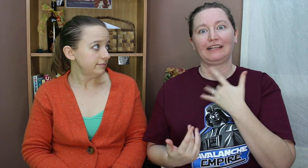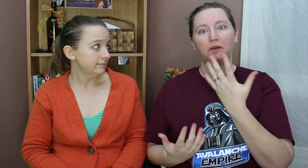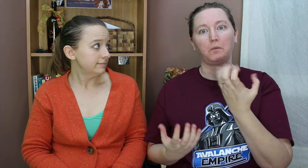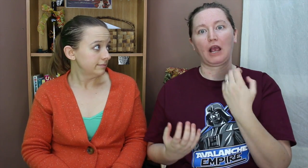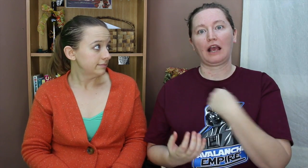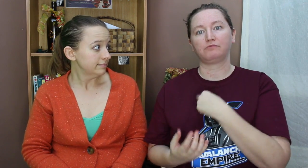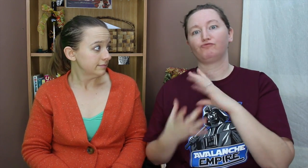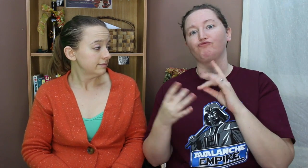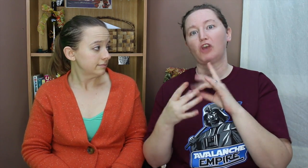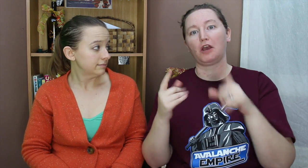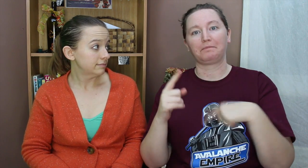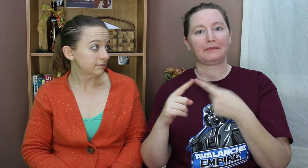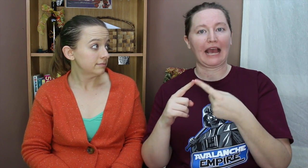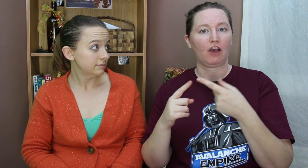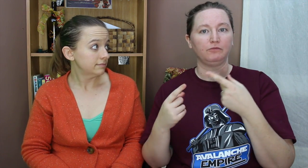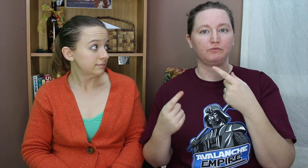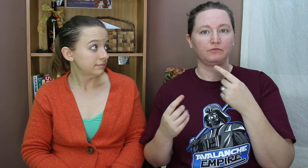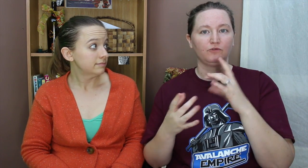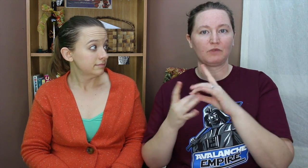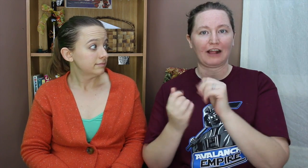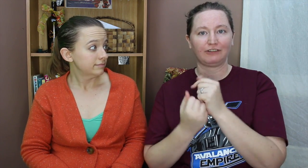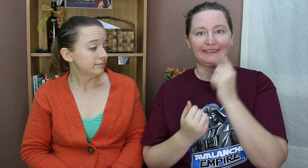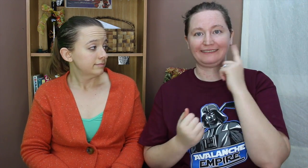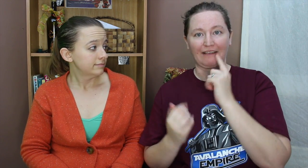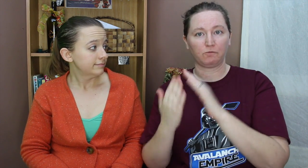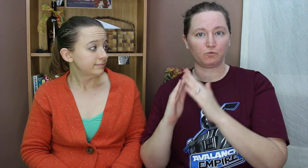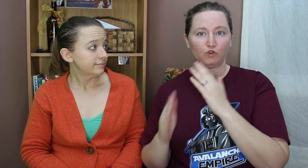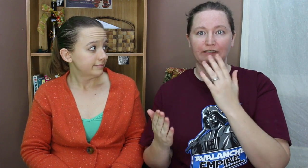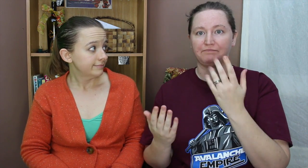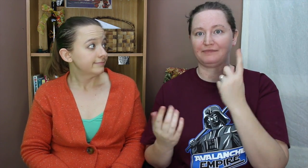or any concern. Whatever you fee that you want us to talk about related